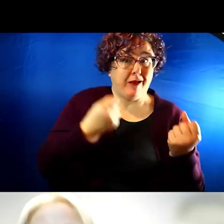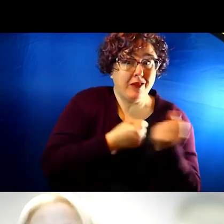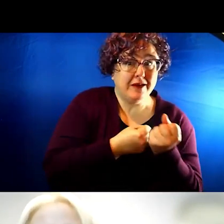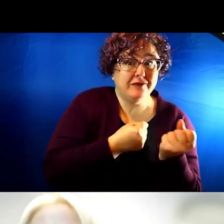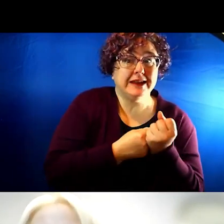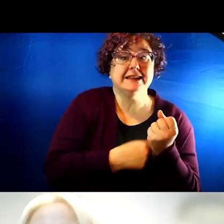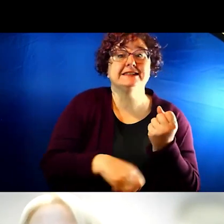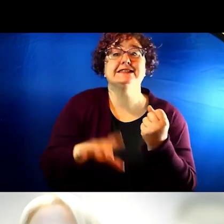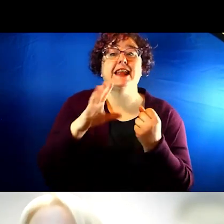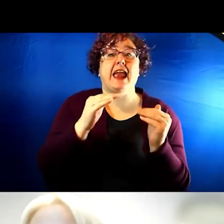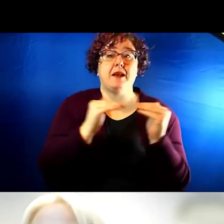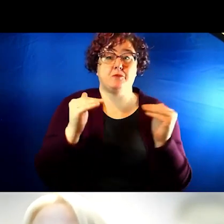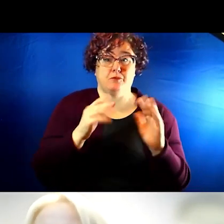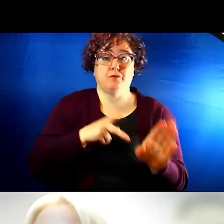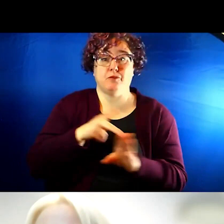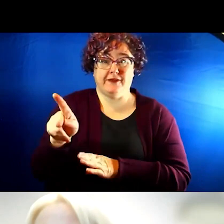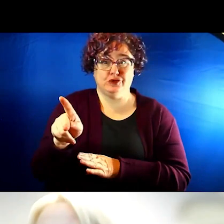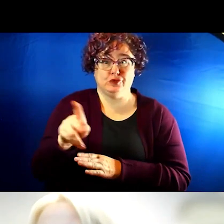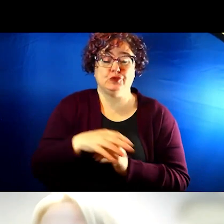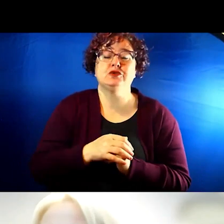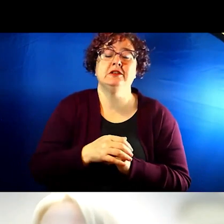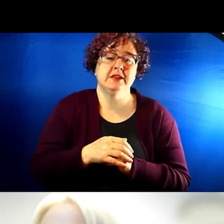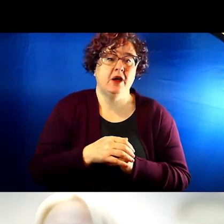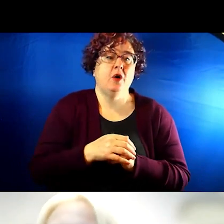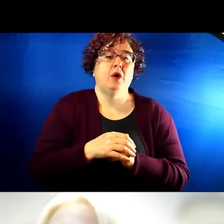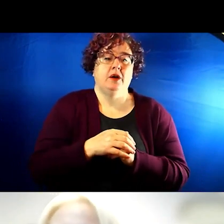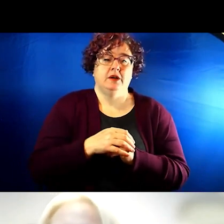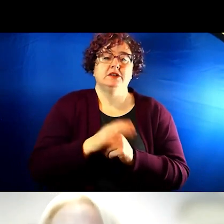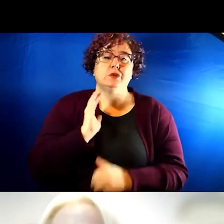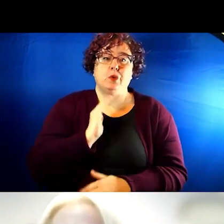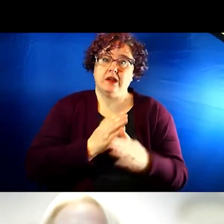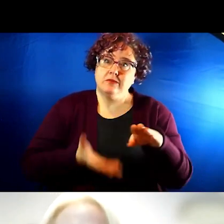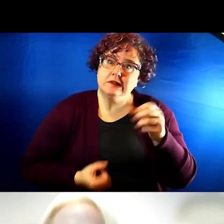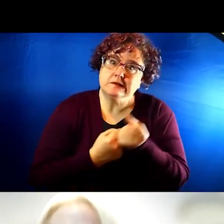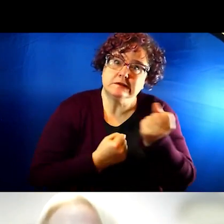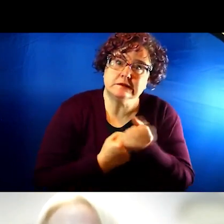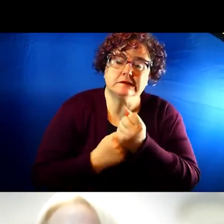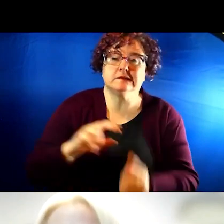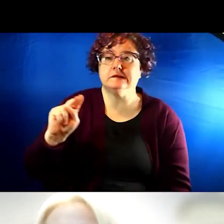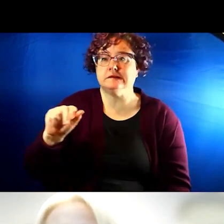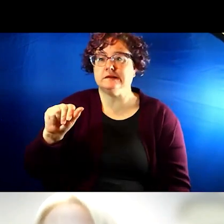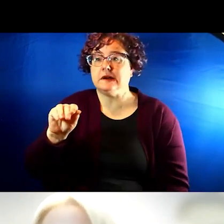SO THE STATE INVESTED TO BUILD UP THE NAMI TO WORK IN CORE